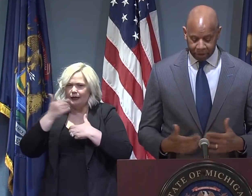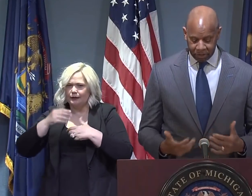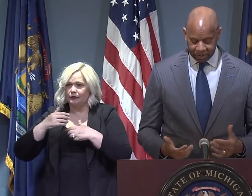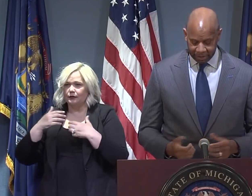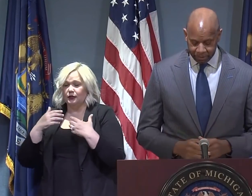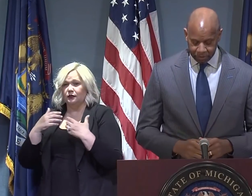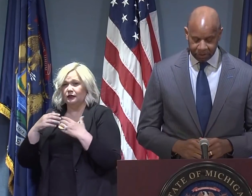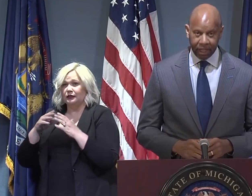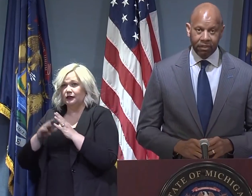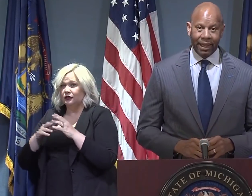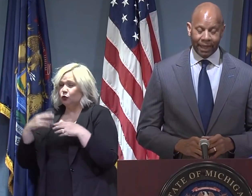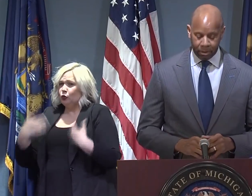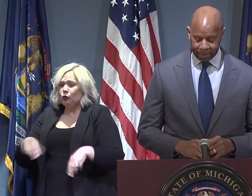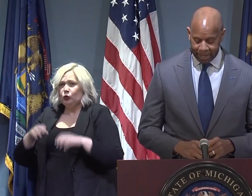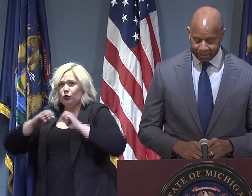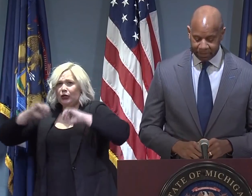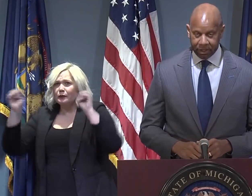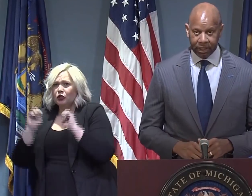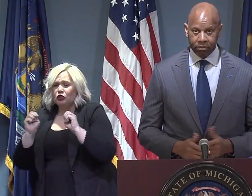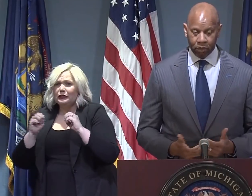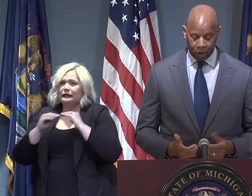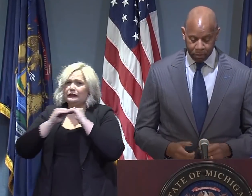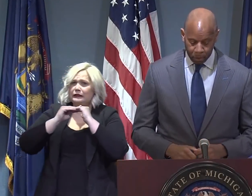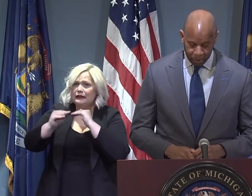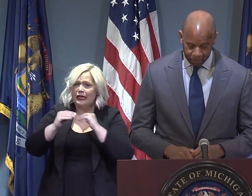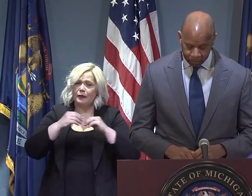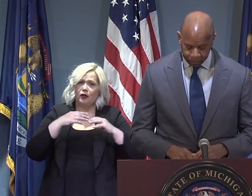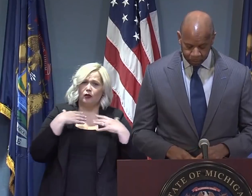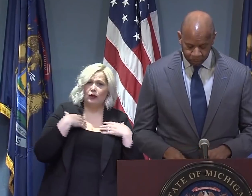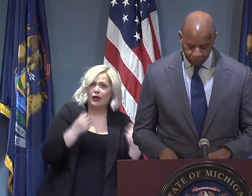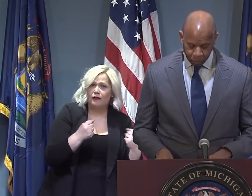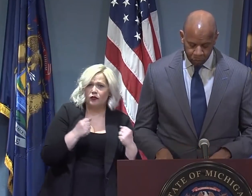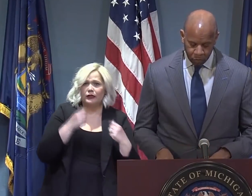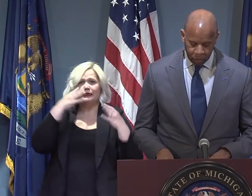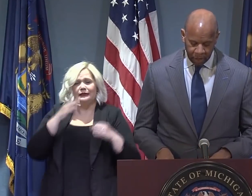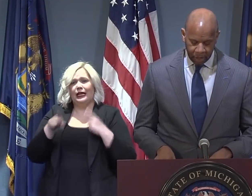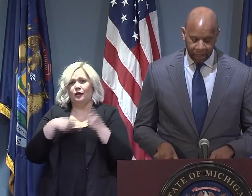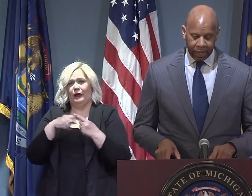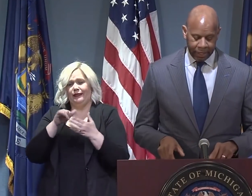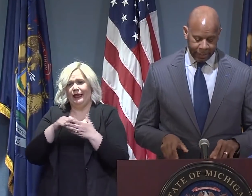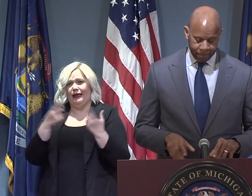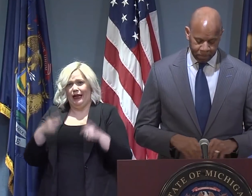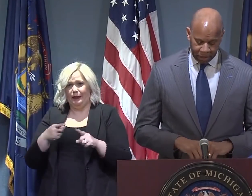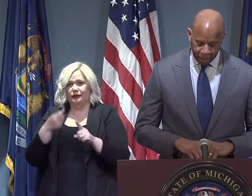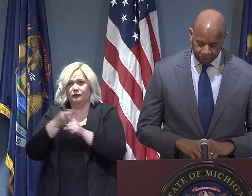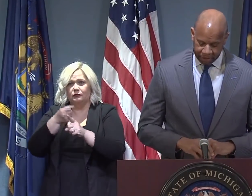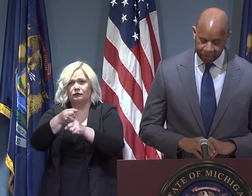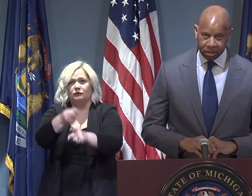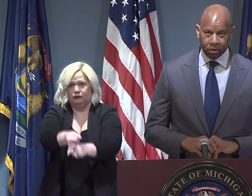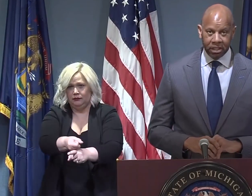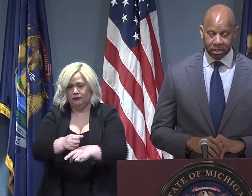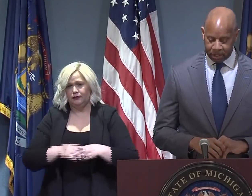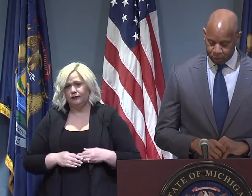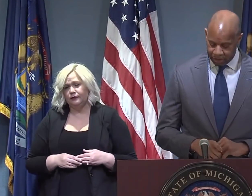PHASES. AS WE MOVE THROUGH THE THREE PHASES, INCREASING LEVELS OF